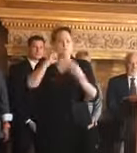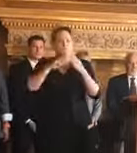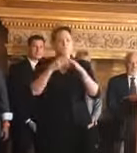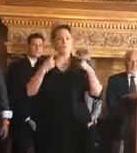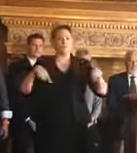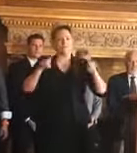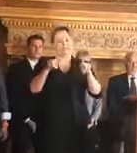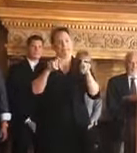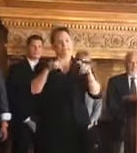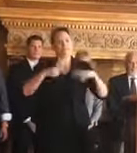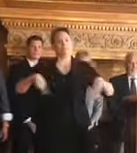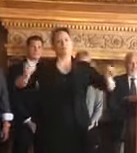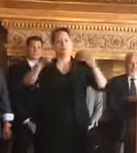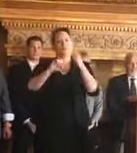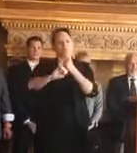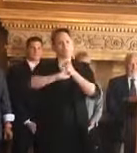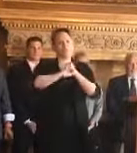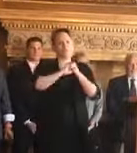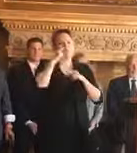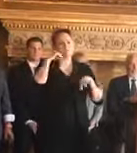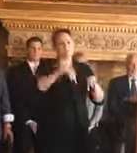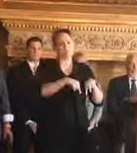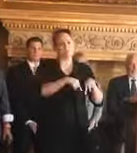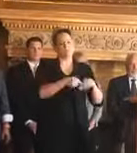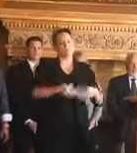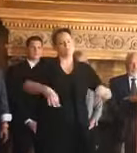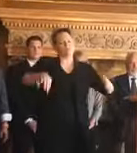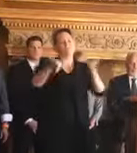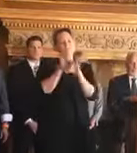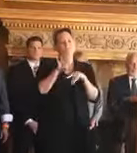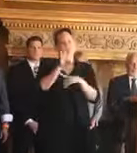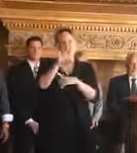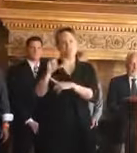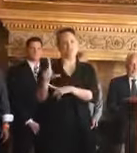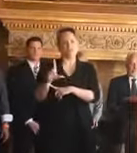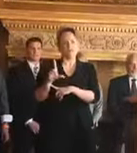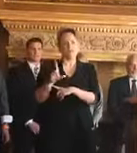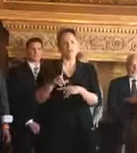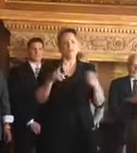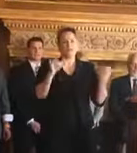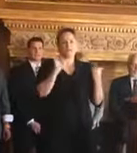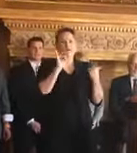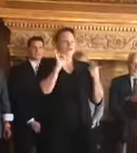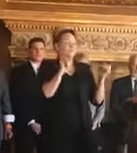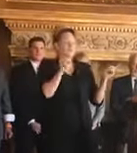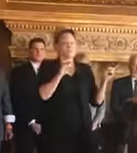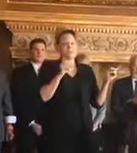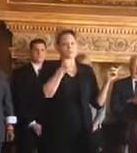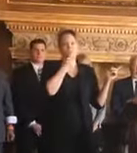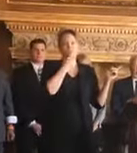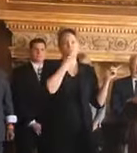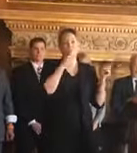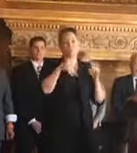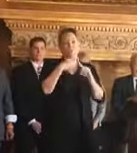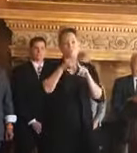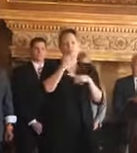The deaf, hard of hearing, and deaf-blind community need your support for this bill.